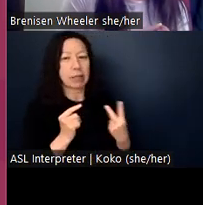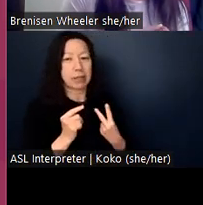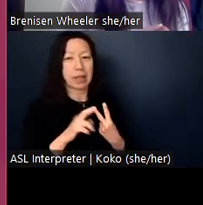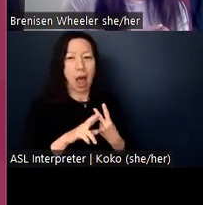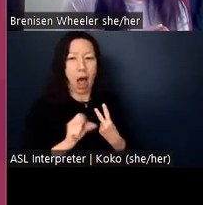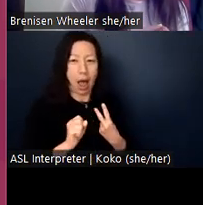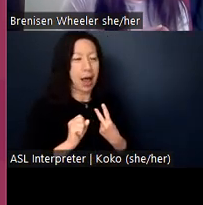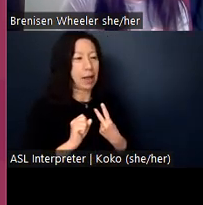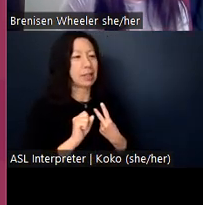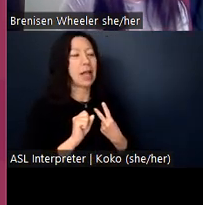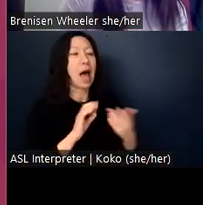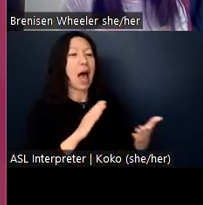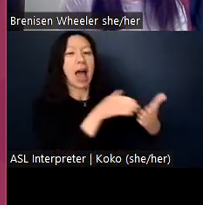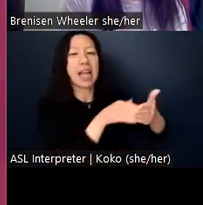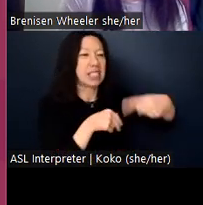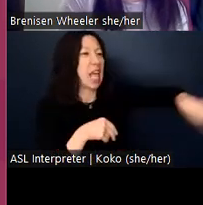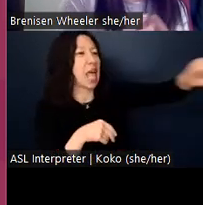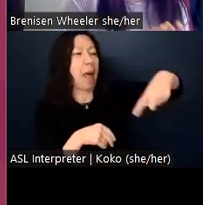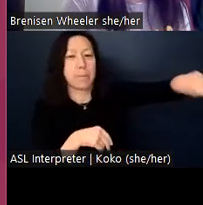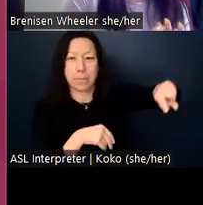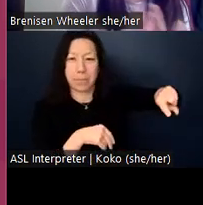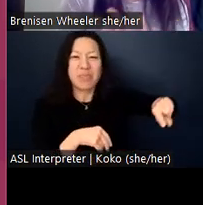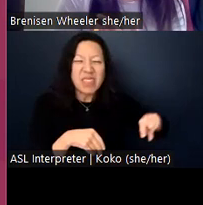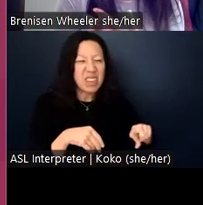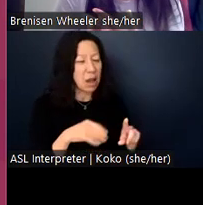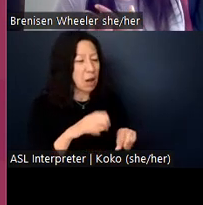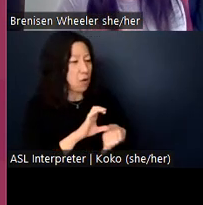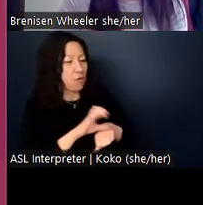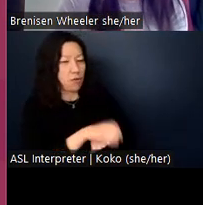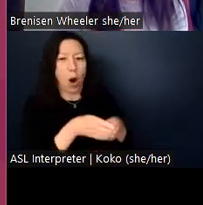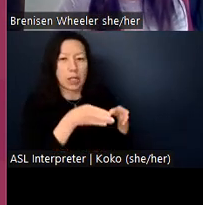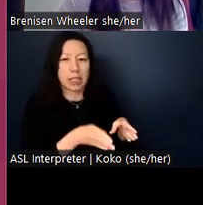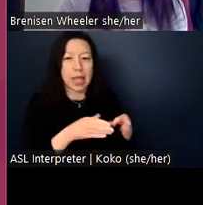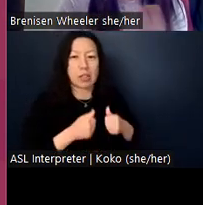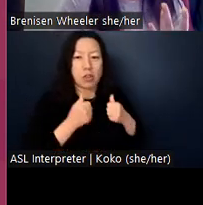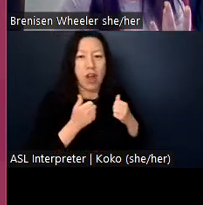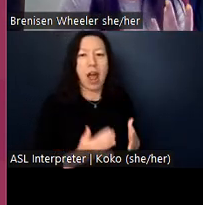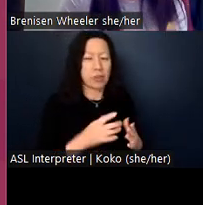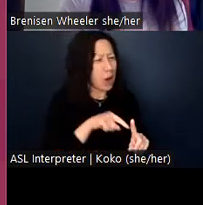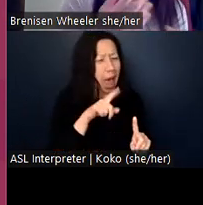a survivor in a position where they have to choose between partner as a way of potentially